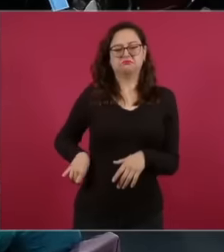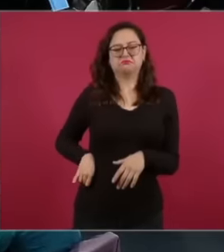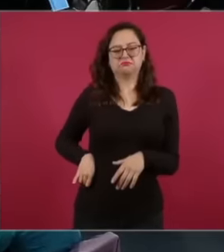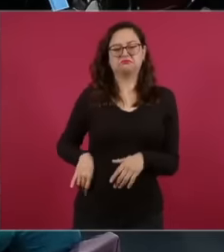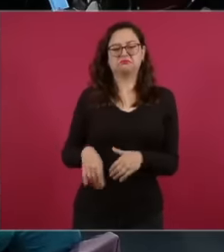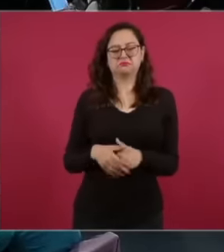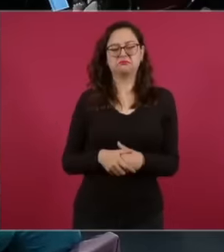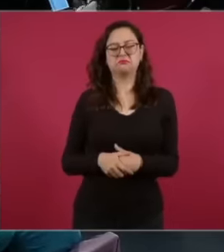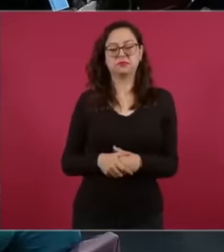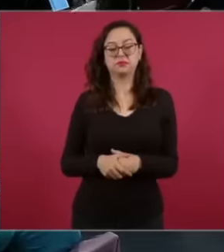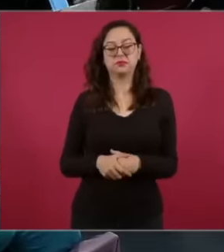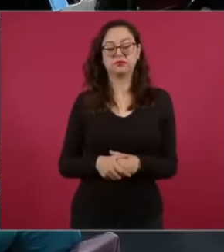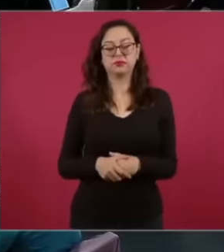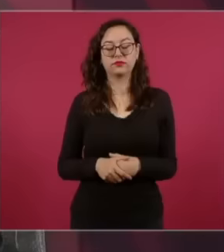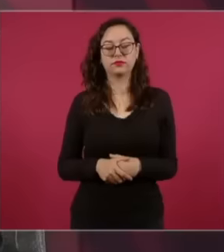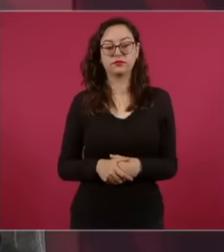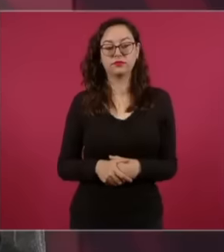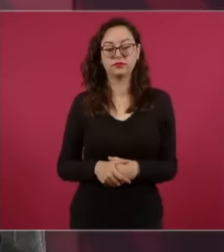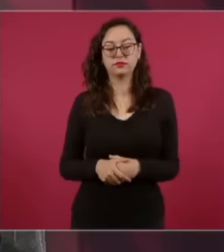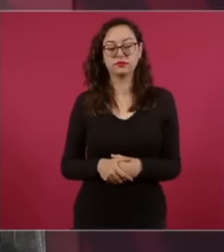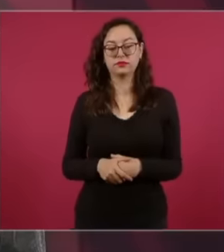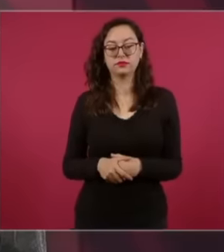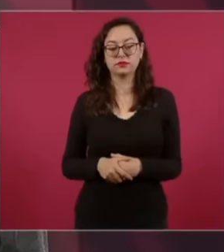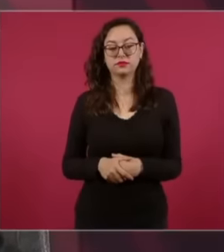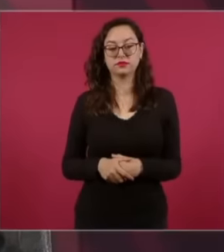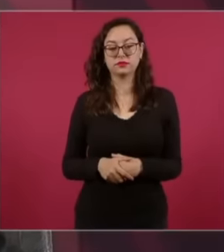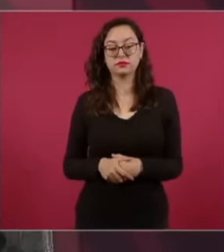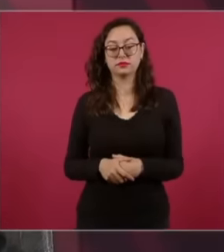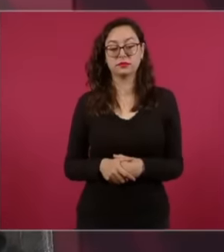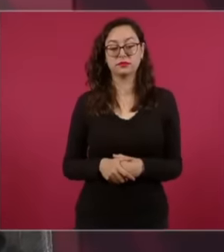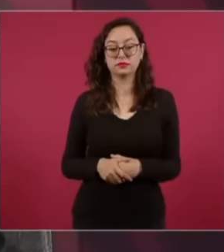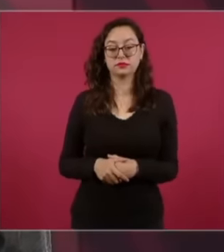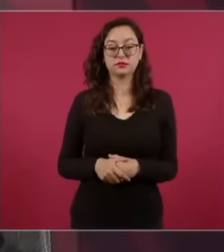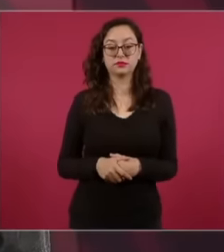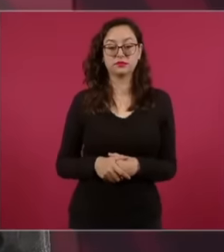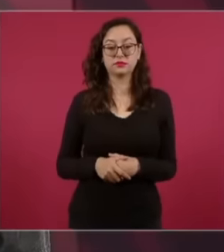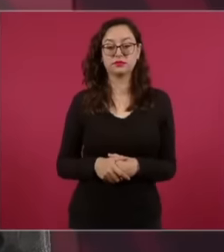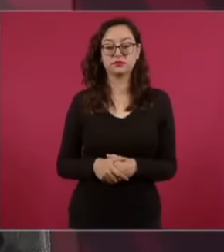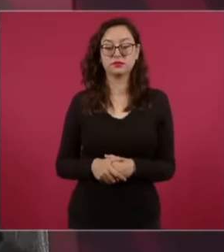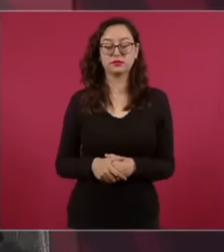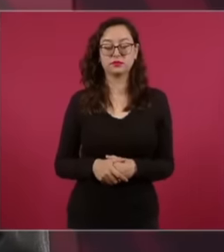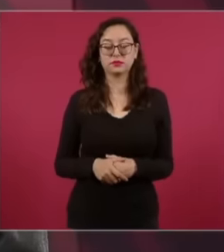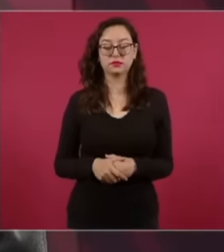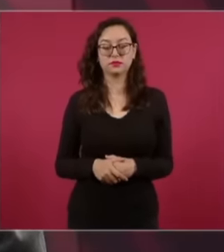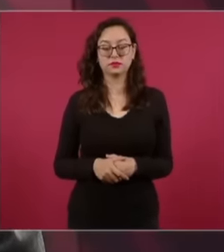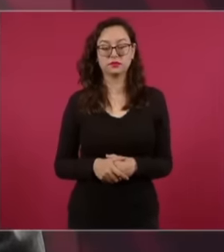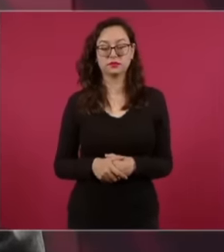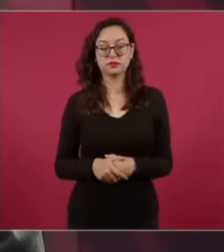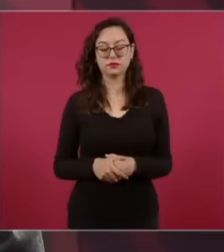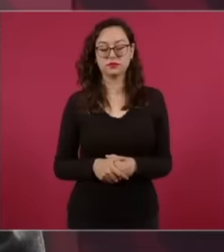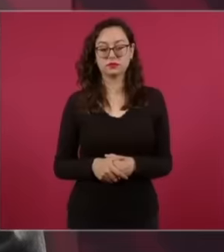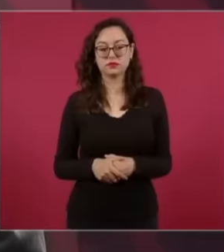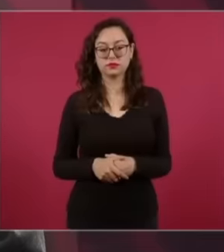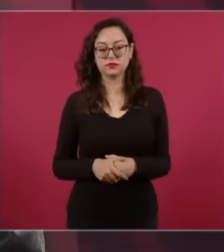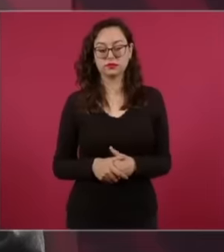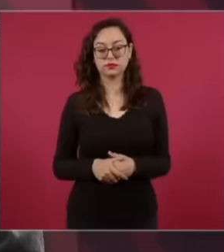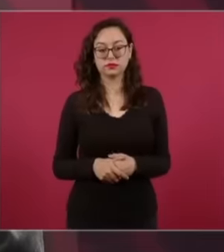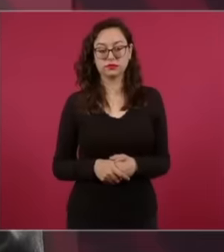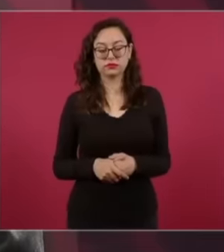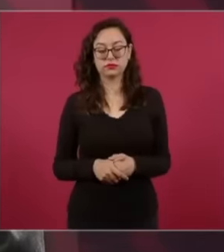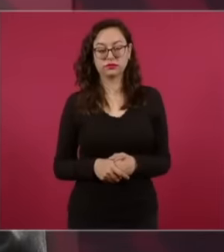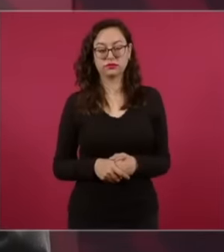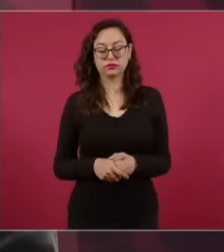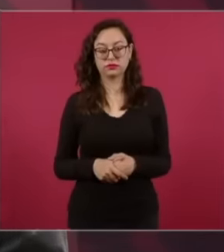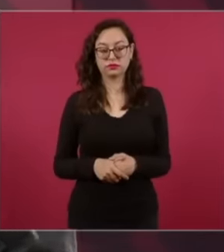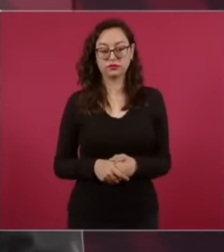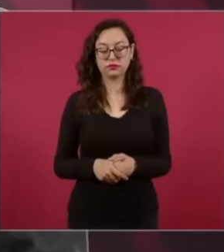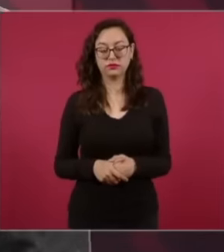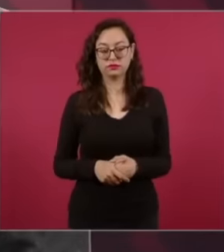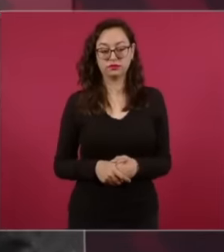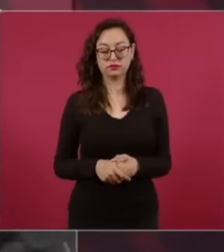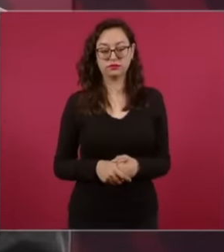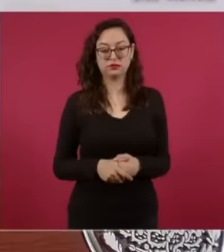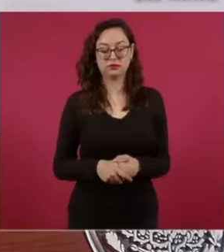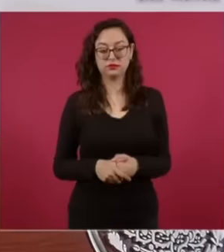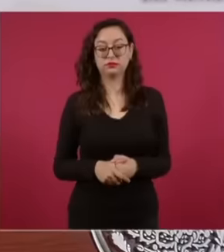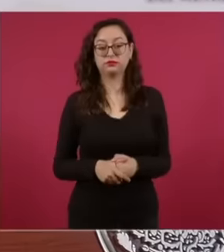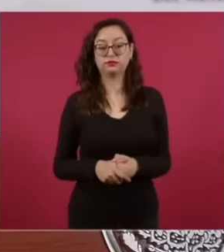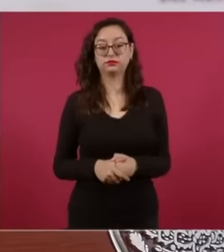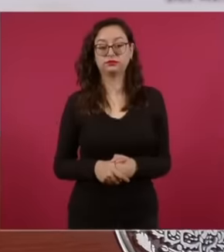We have already talked here about what the head of the Department of